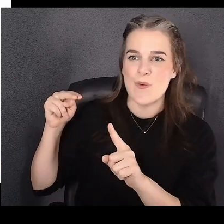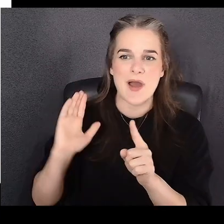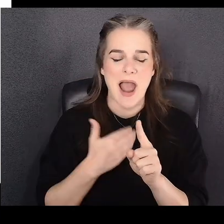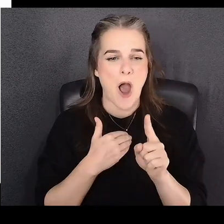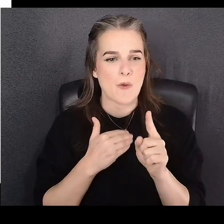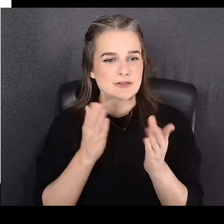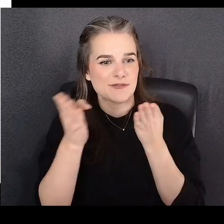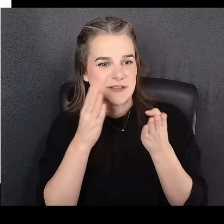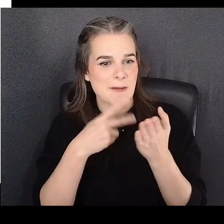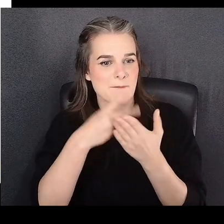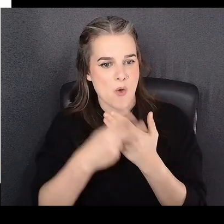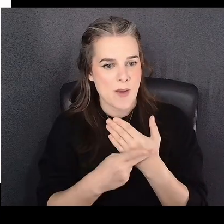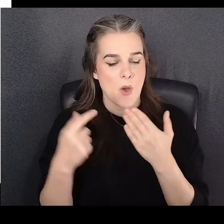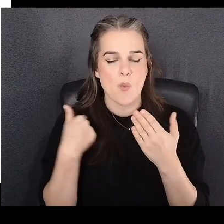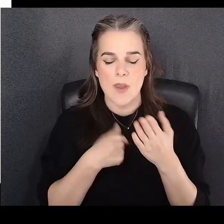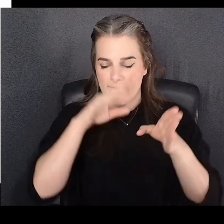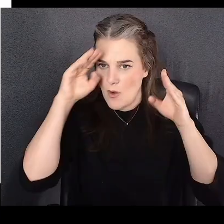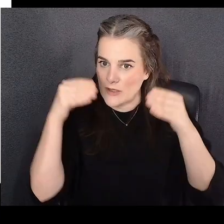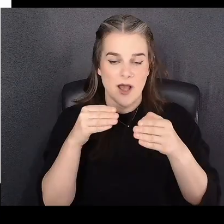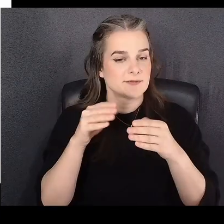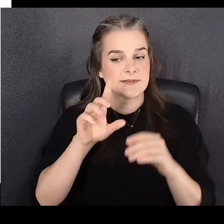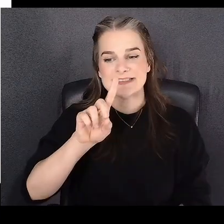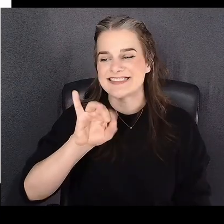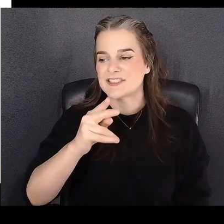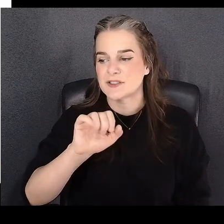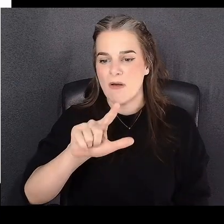on digital literacy-- so really understanding and using